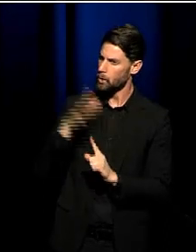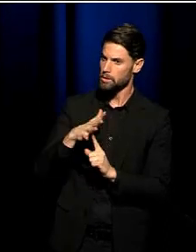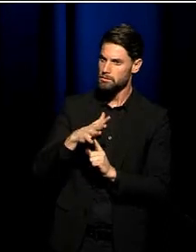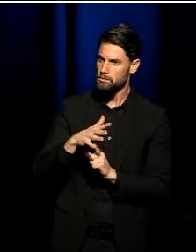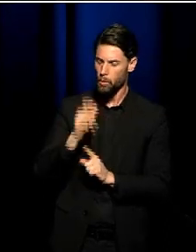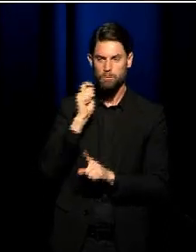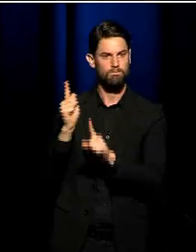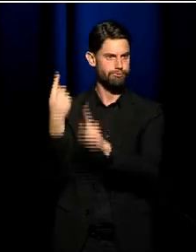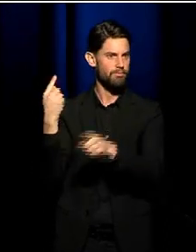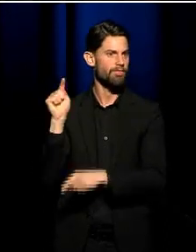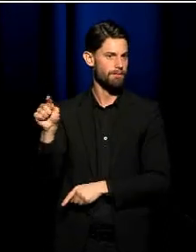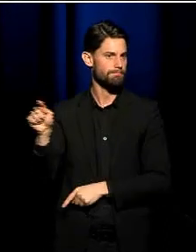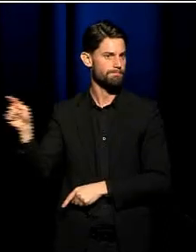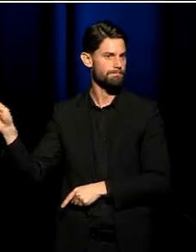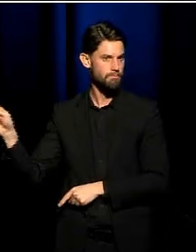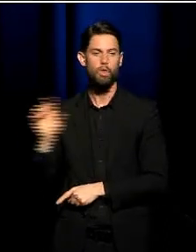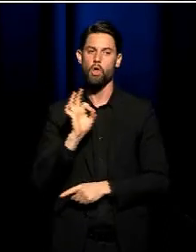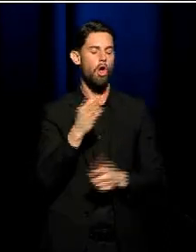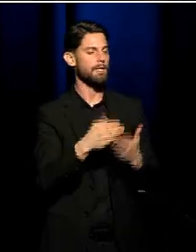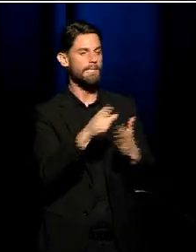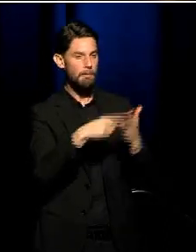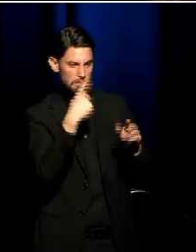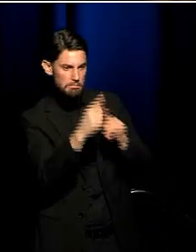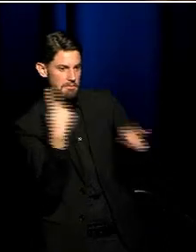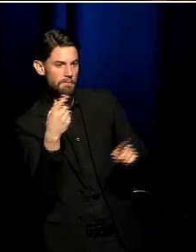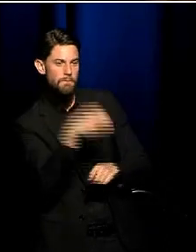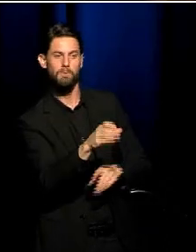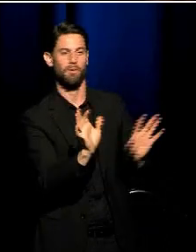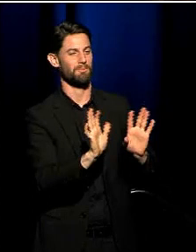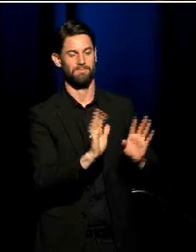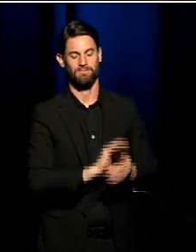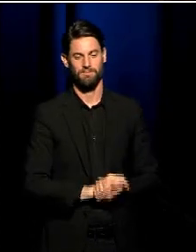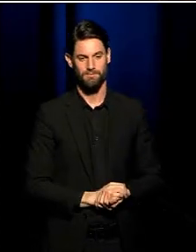organisations and support providers, first steps have already been taken.